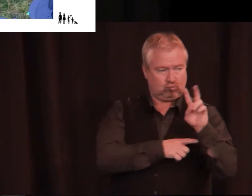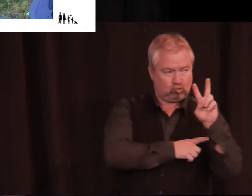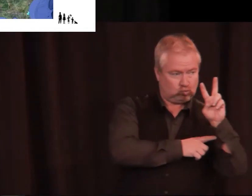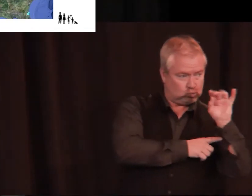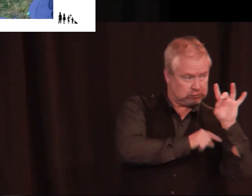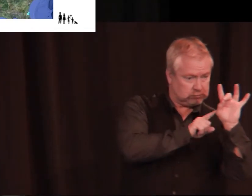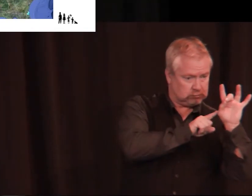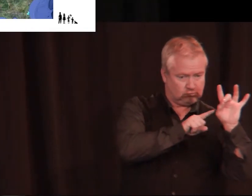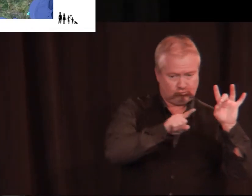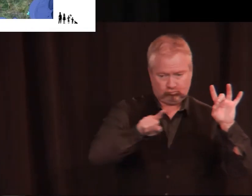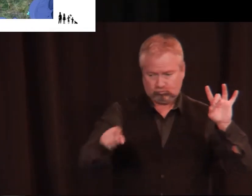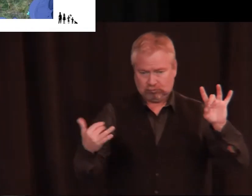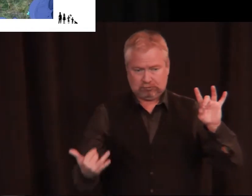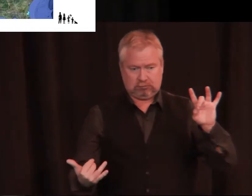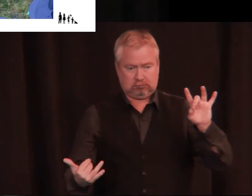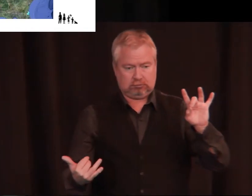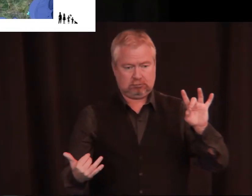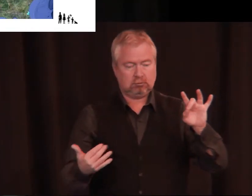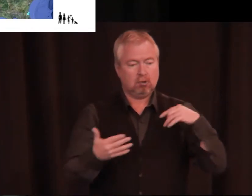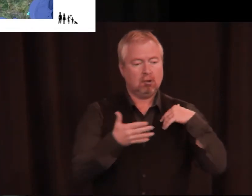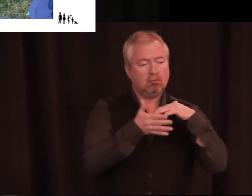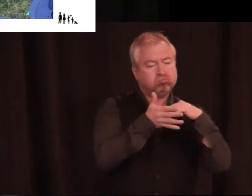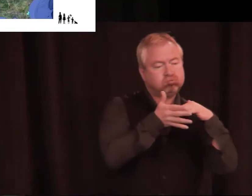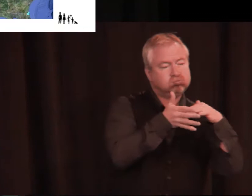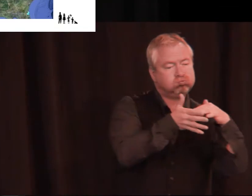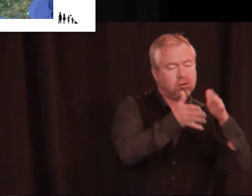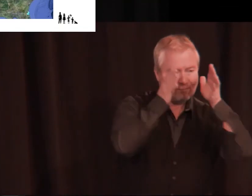And it really focuses on children with -- we say mild to severe hearing loss,